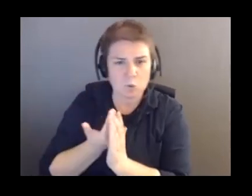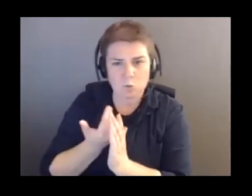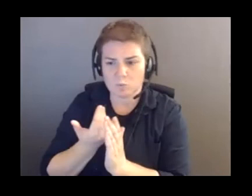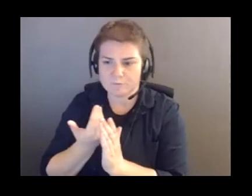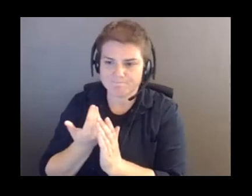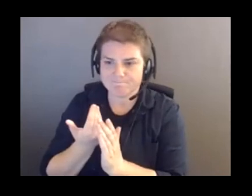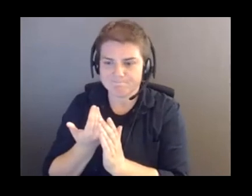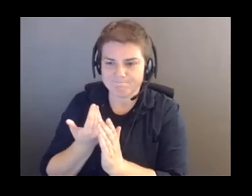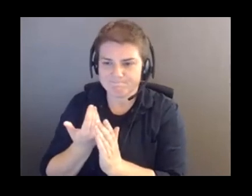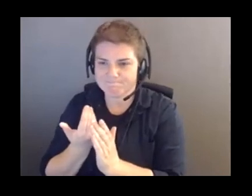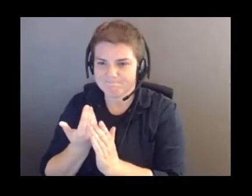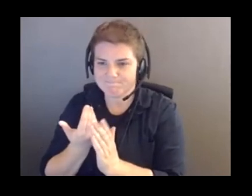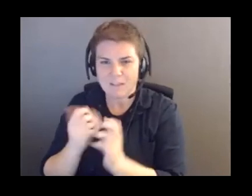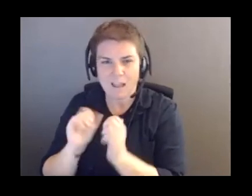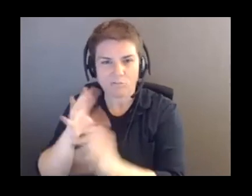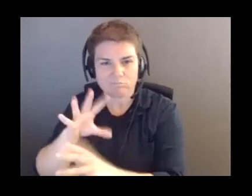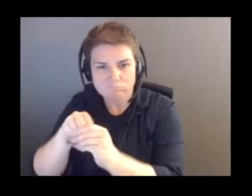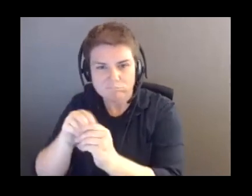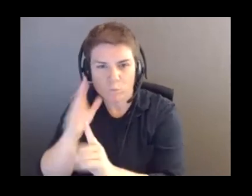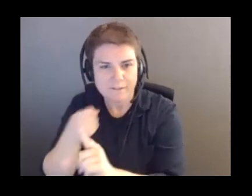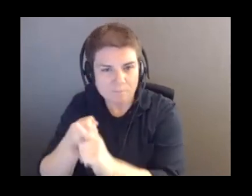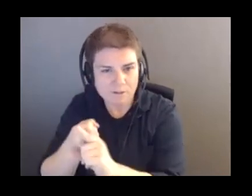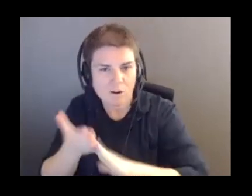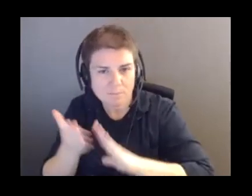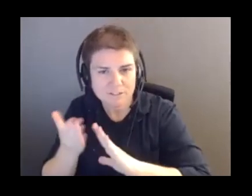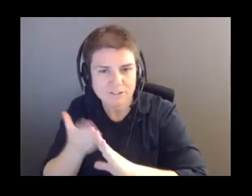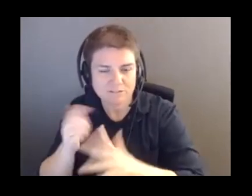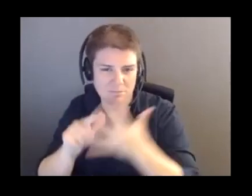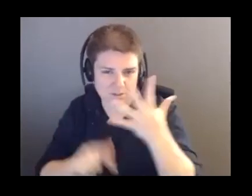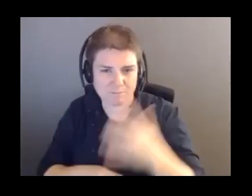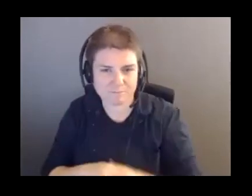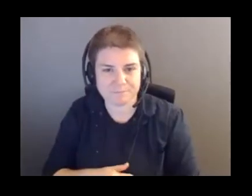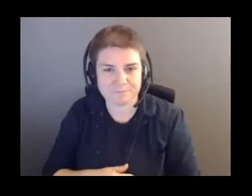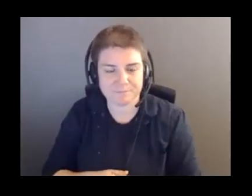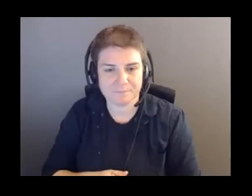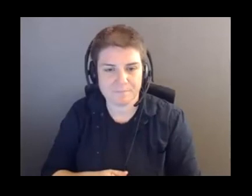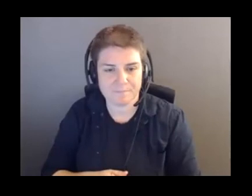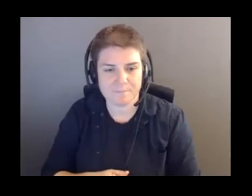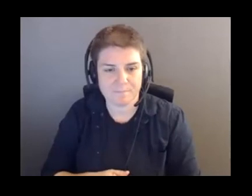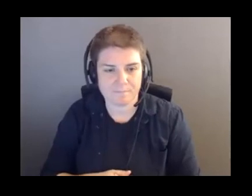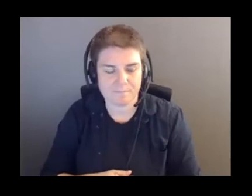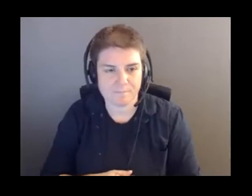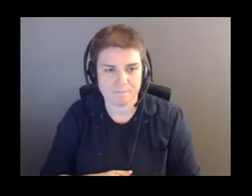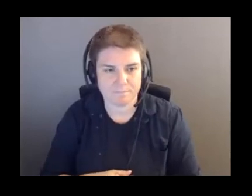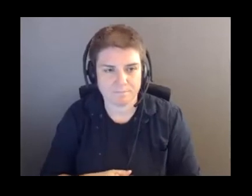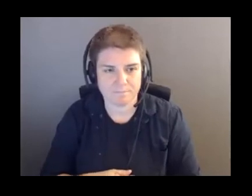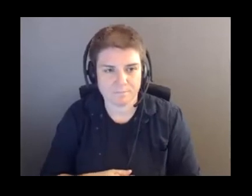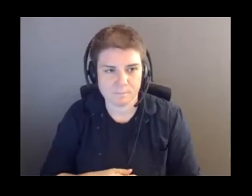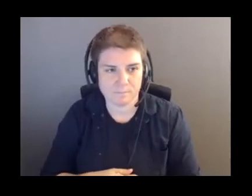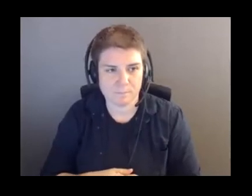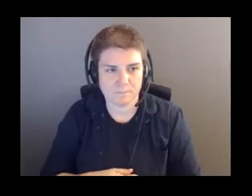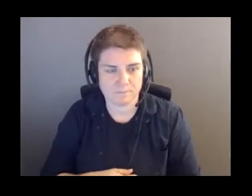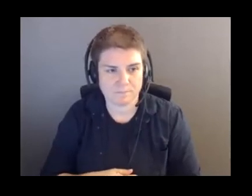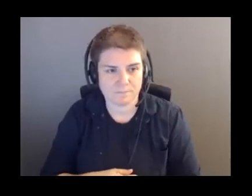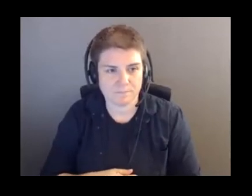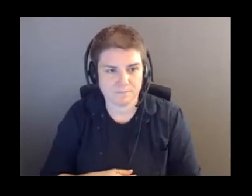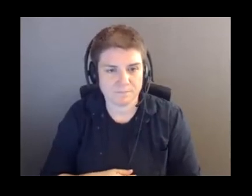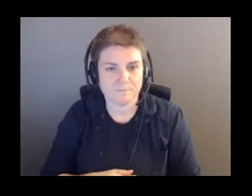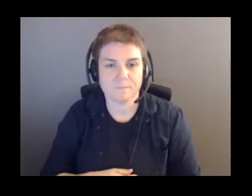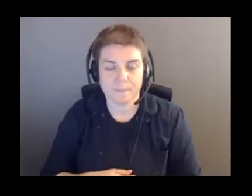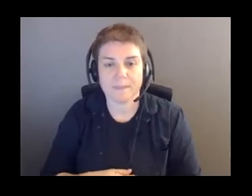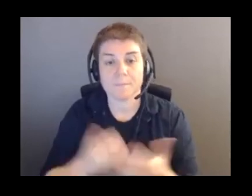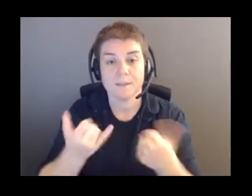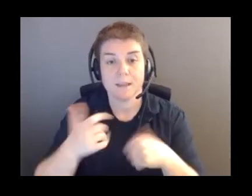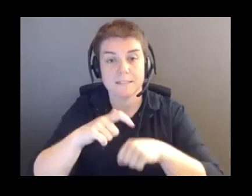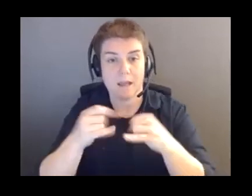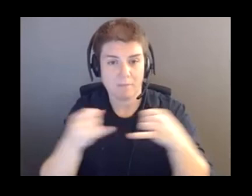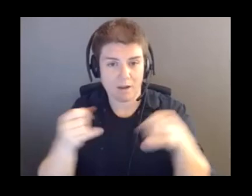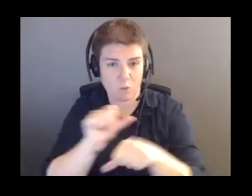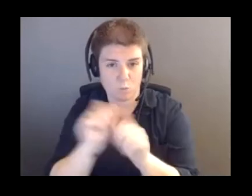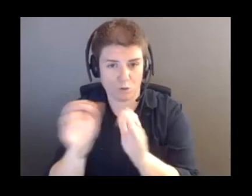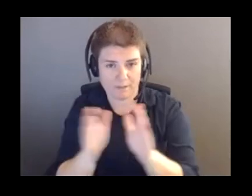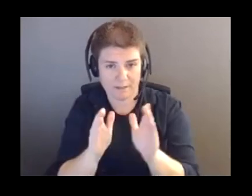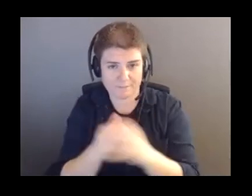might affect your operations, etc. Project timeline and work plan. This piece should